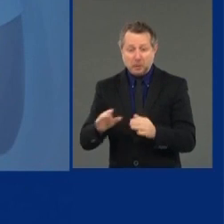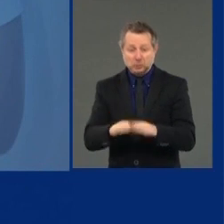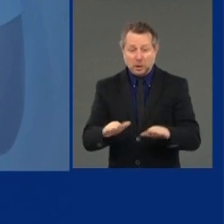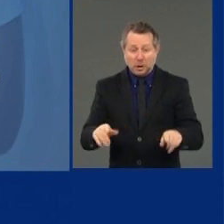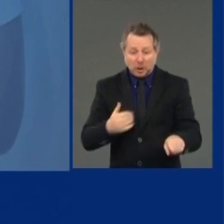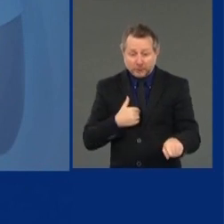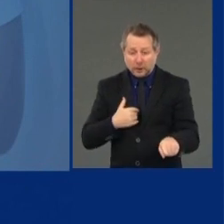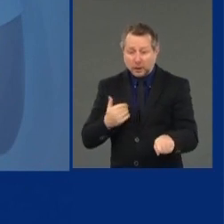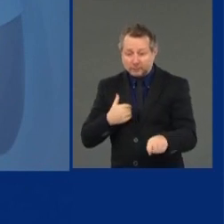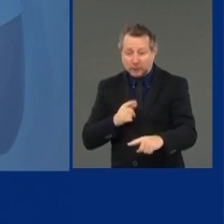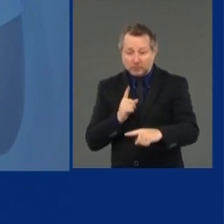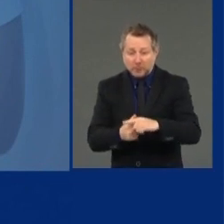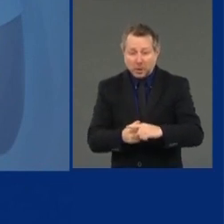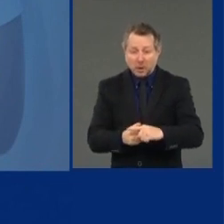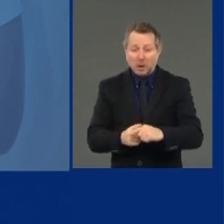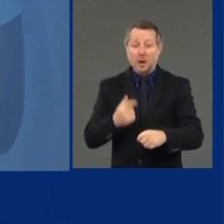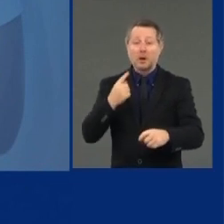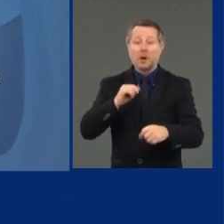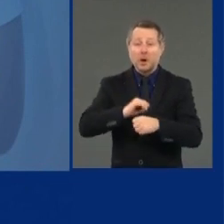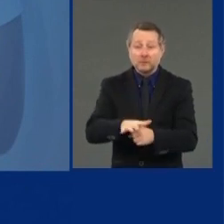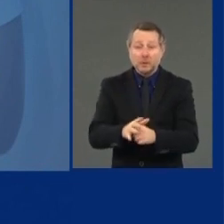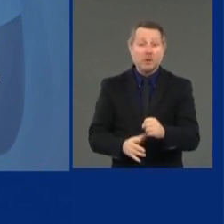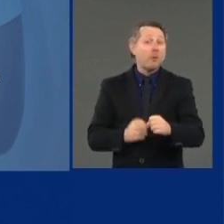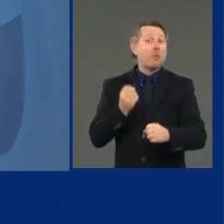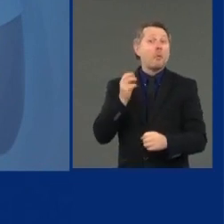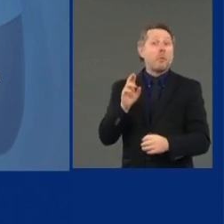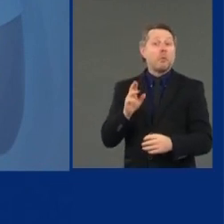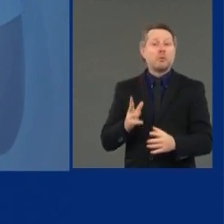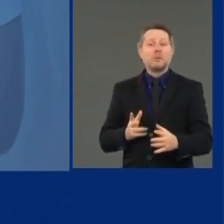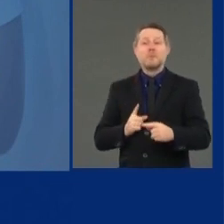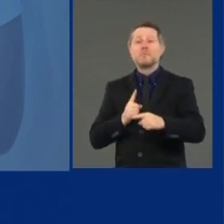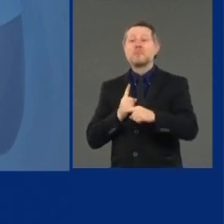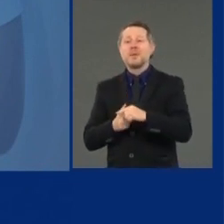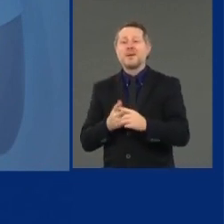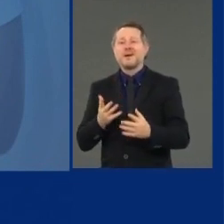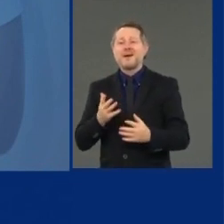WE'RE NOW STARTING TO SEE THAT